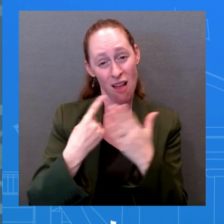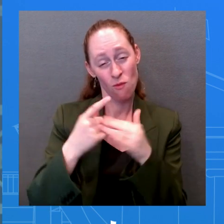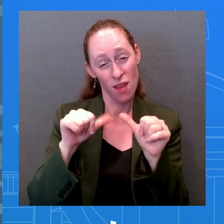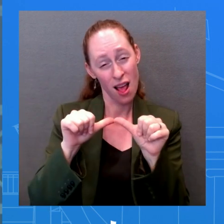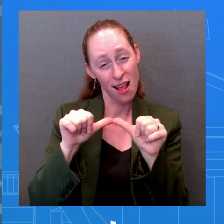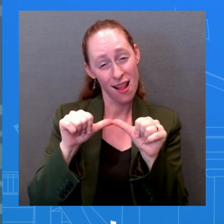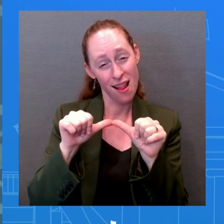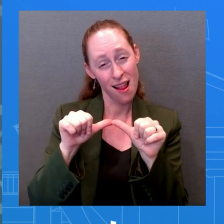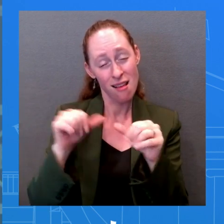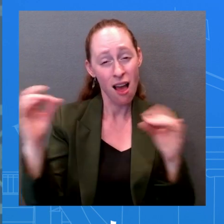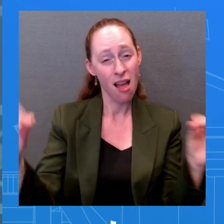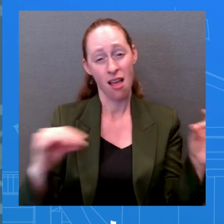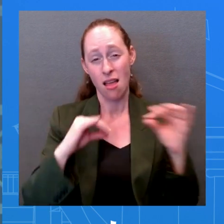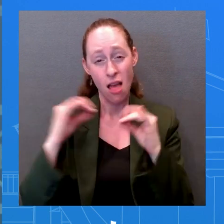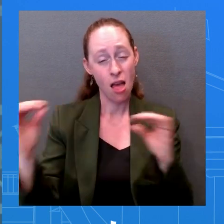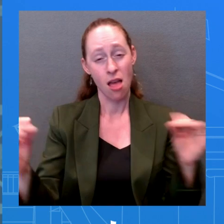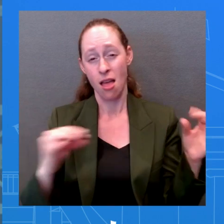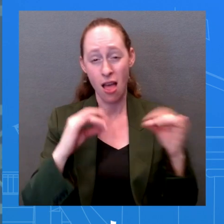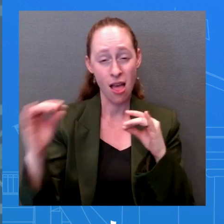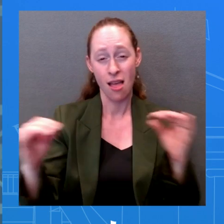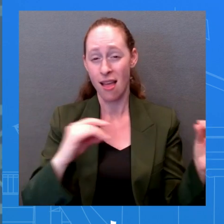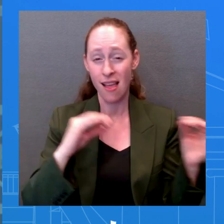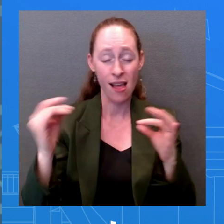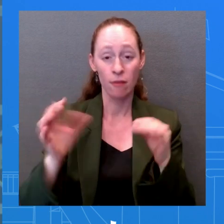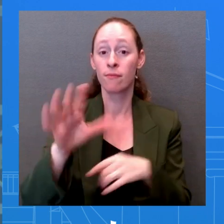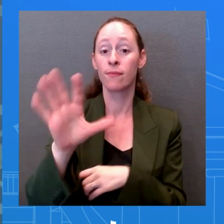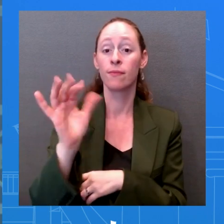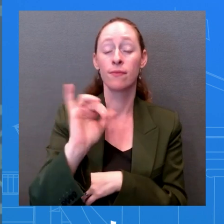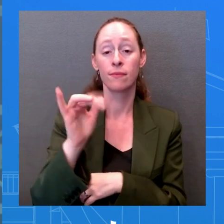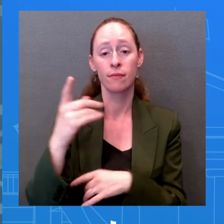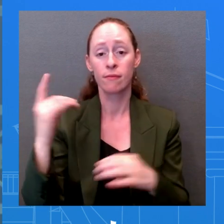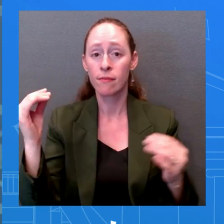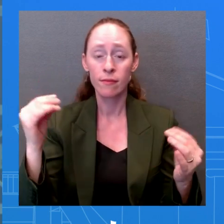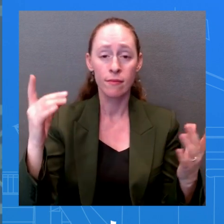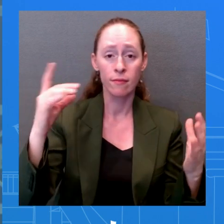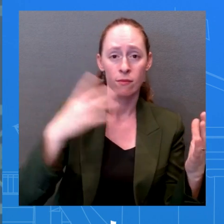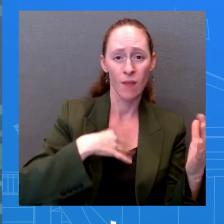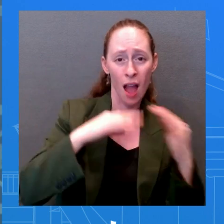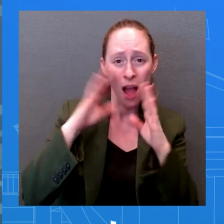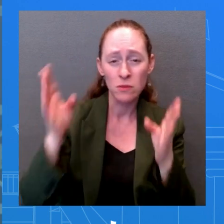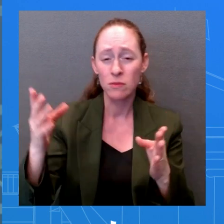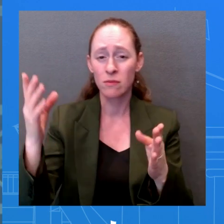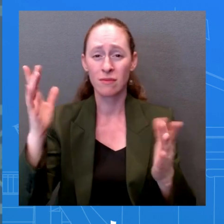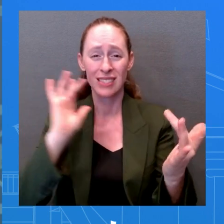stakeholders over the past many weeks and months. The agreement reached today aligns with the President's view